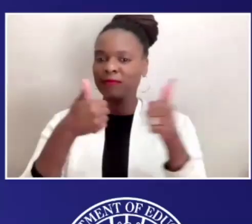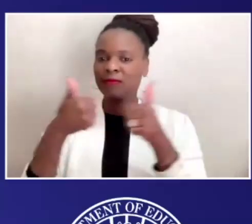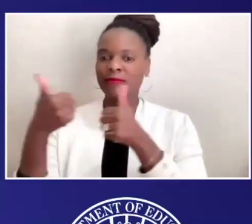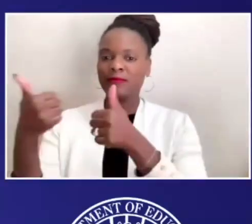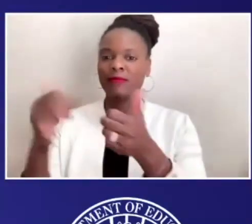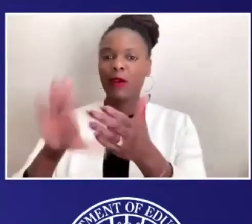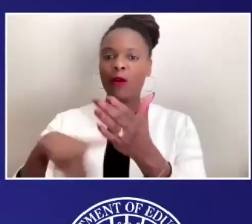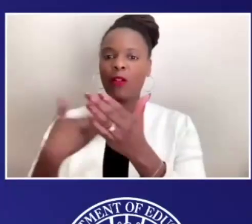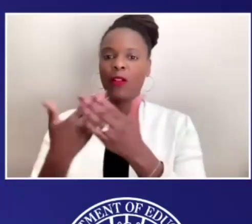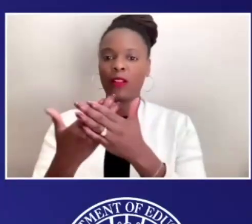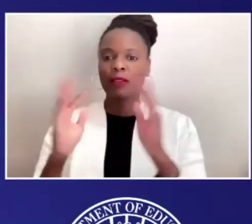Thank you.